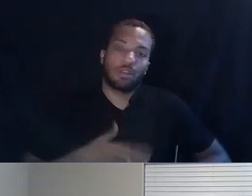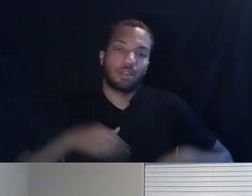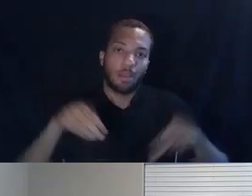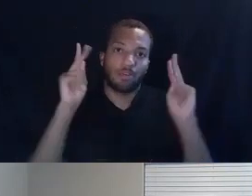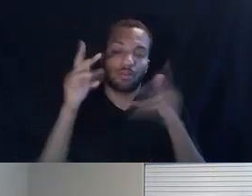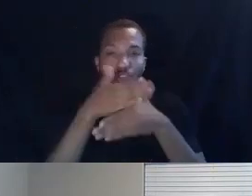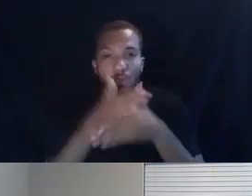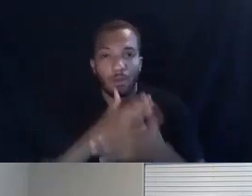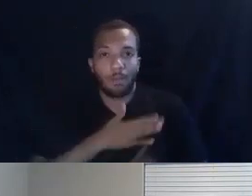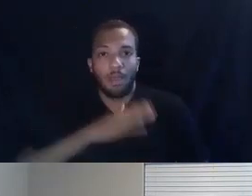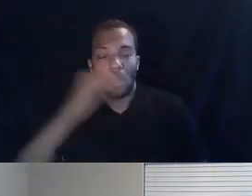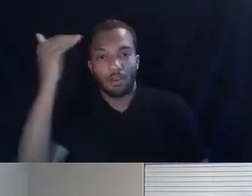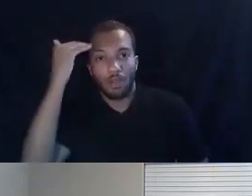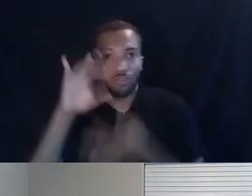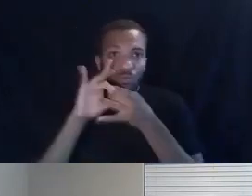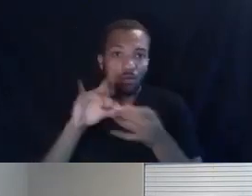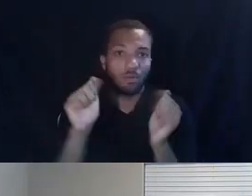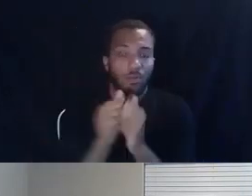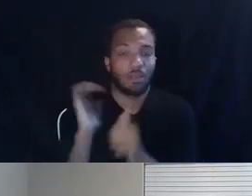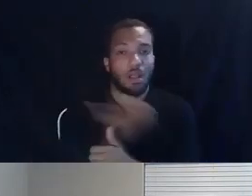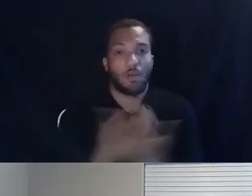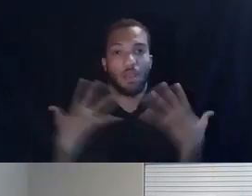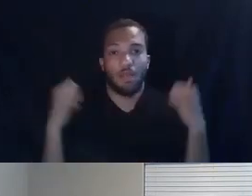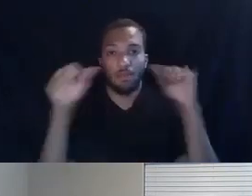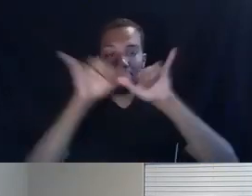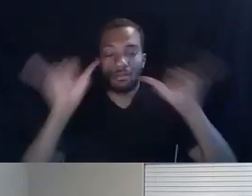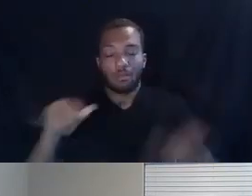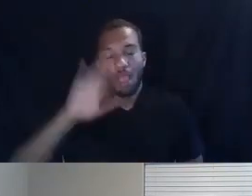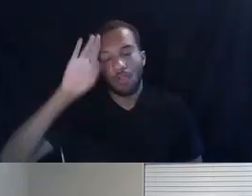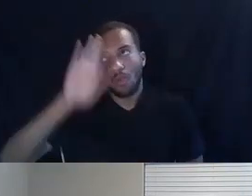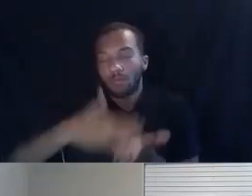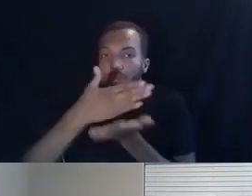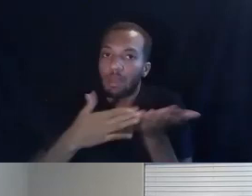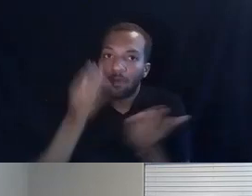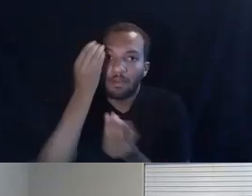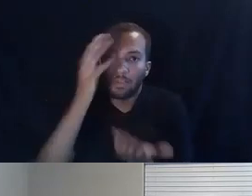and what it is for our health systems. I know some of this information that I've bulleted out for us will be kind of a review